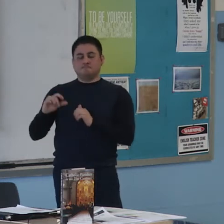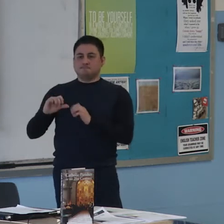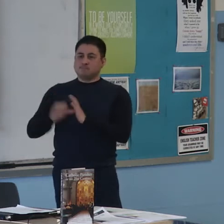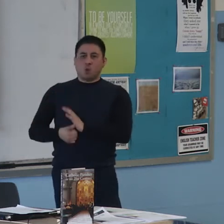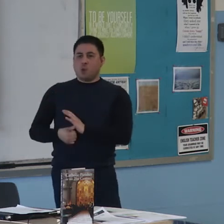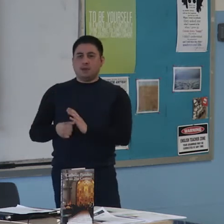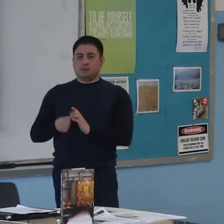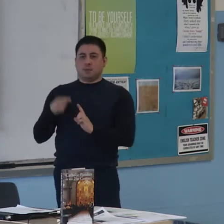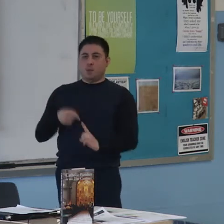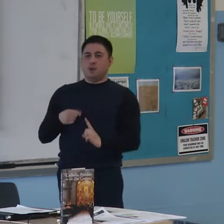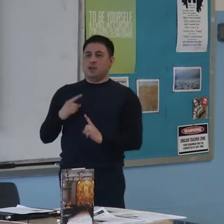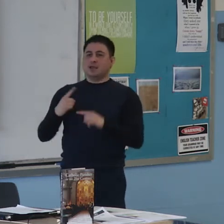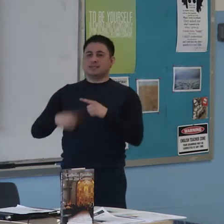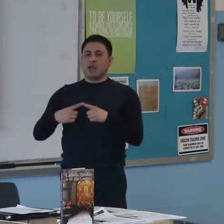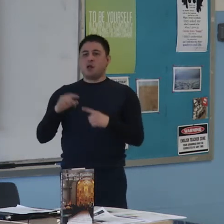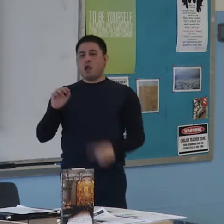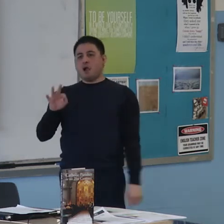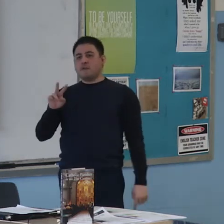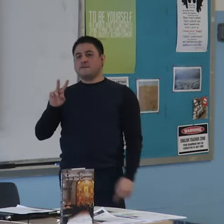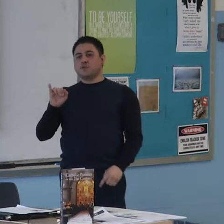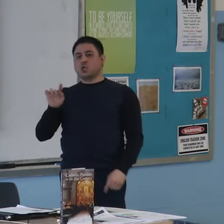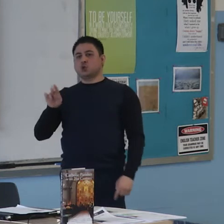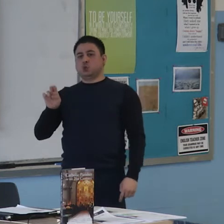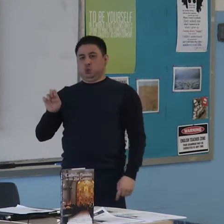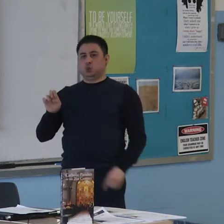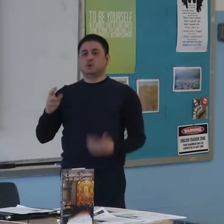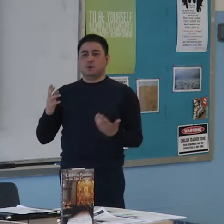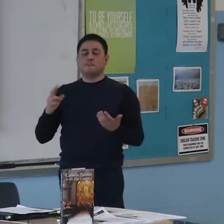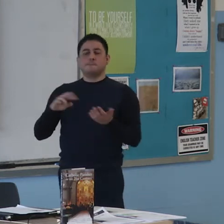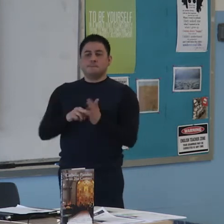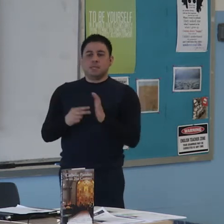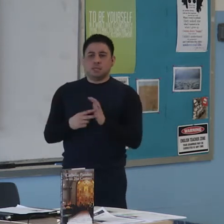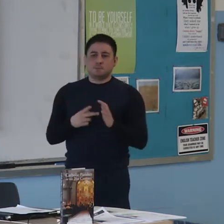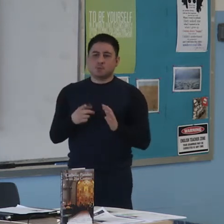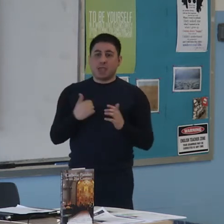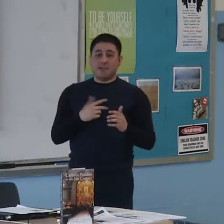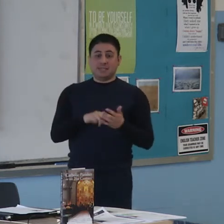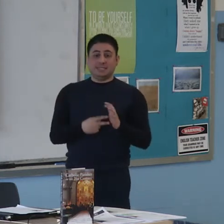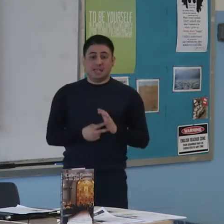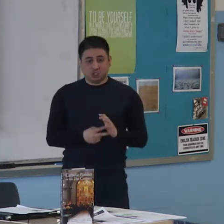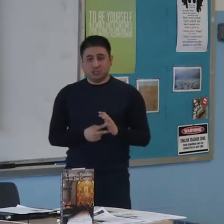it's a cycle of virtue, and so you have have an attention on greater access,